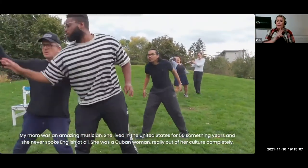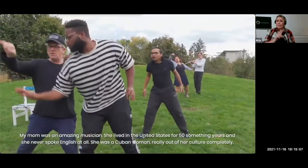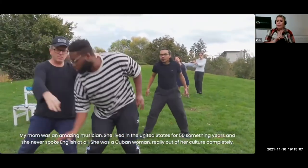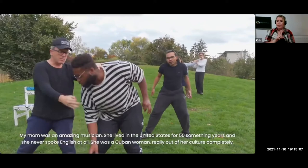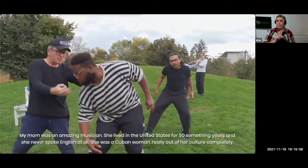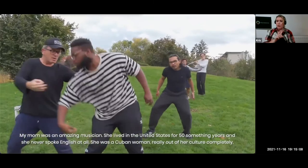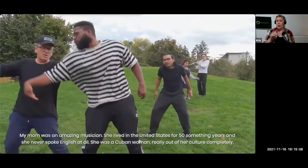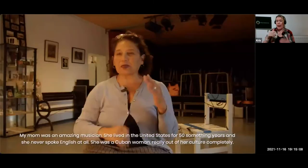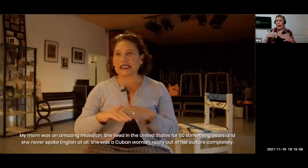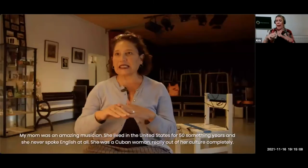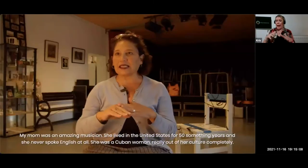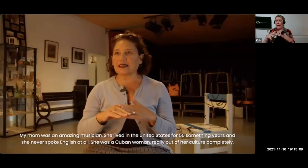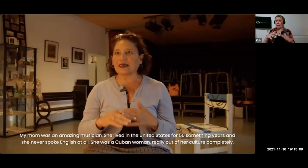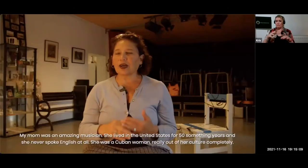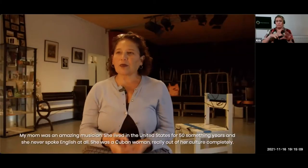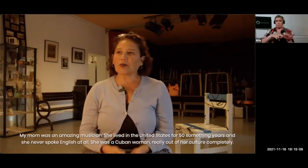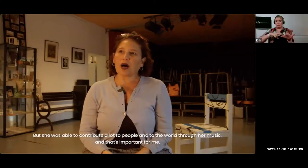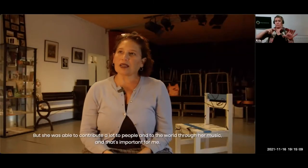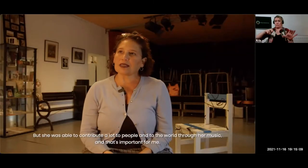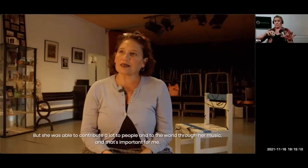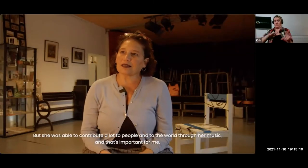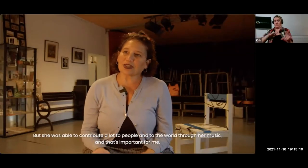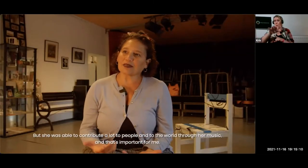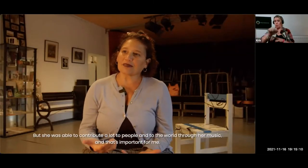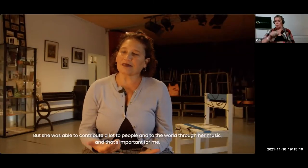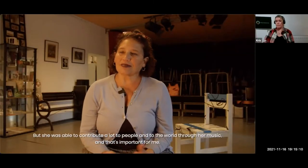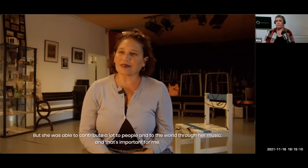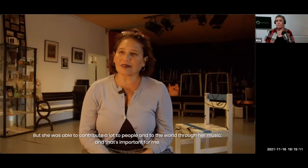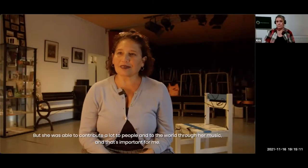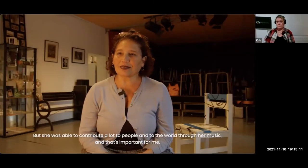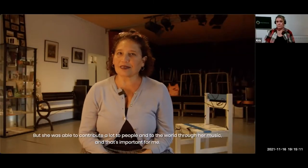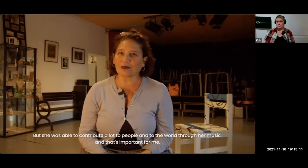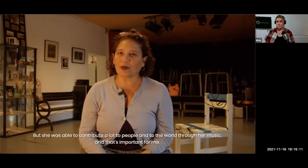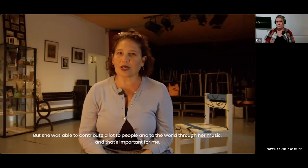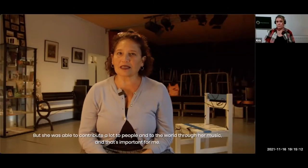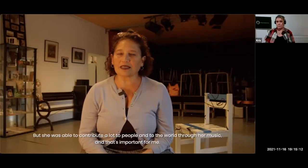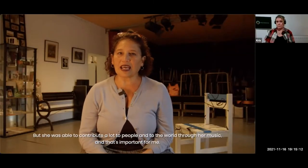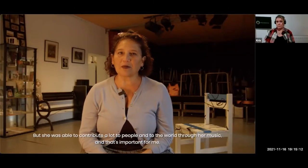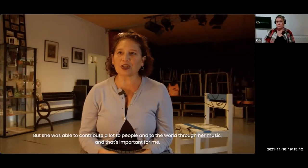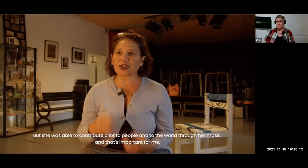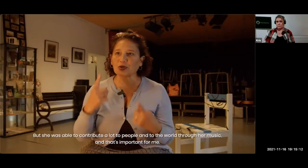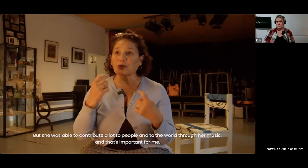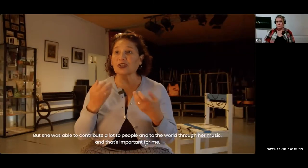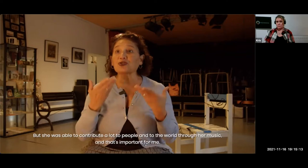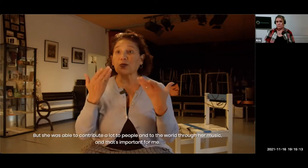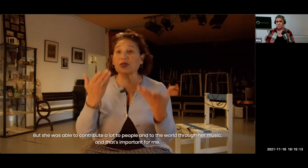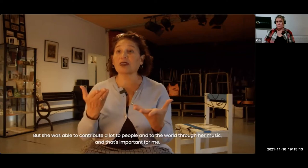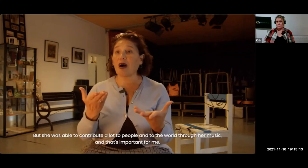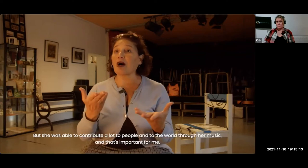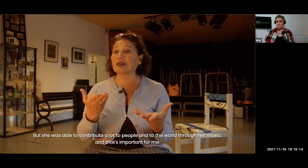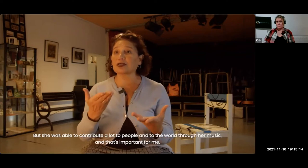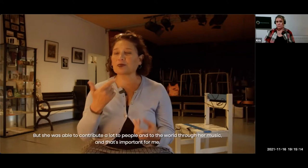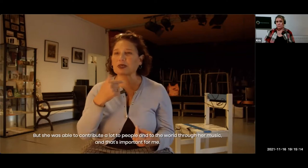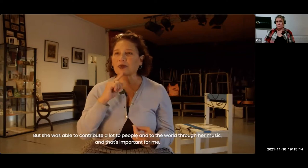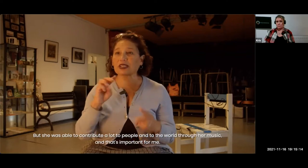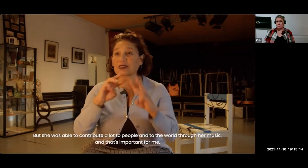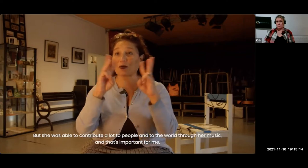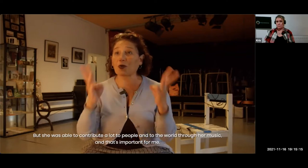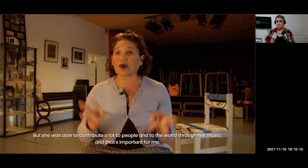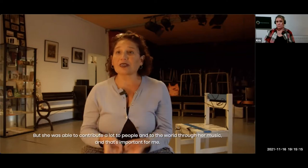My momma, always used to sing that song to me when I was little, especially when there were power cuts of which they were many. I remember a lot of darkness in those days. But, in the darkness, music - and the promise, the